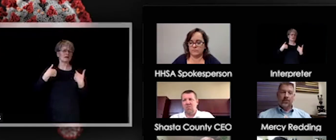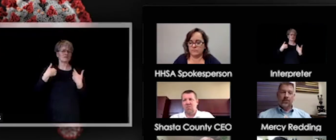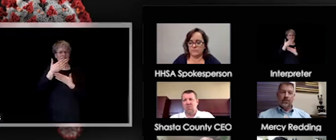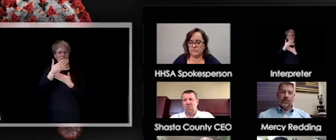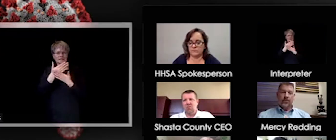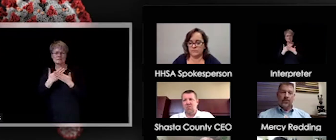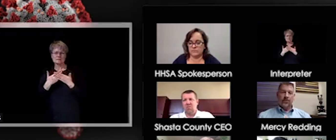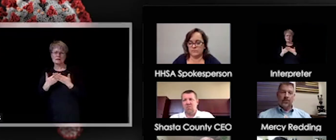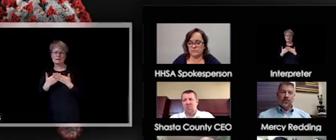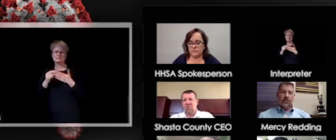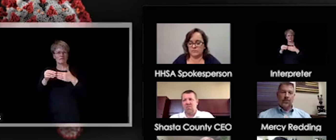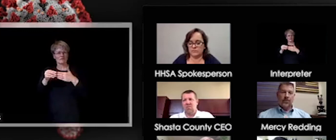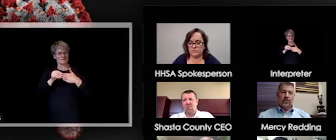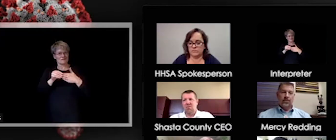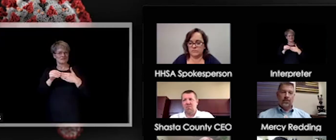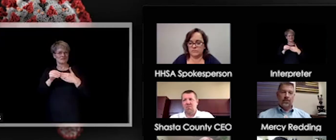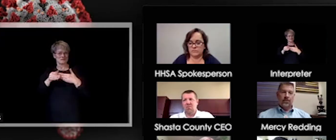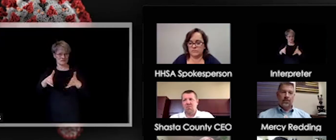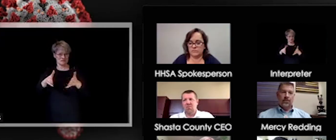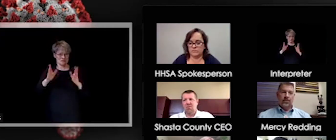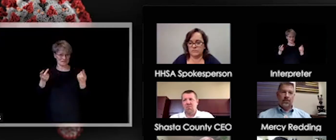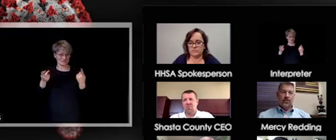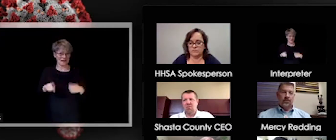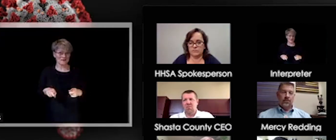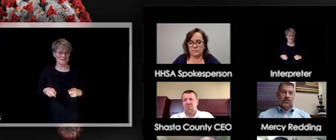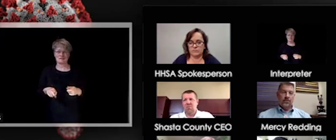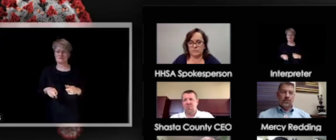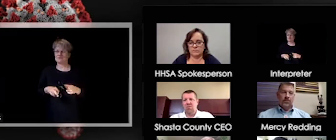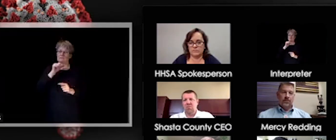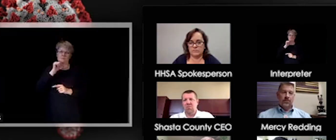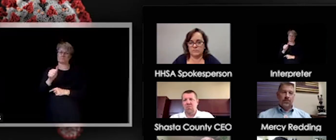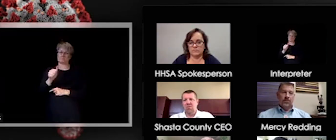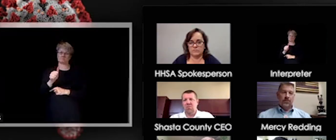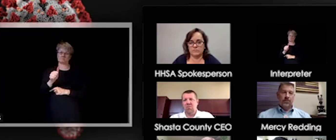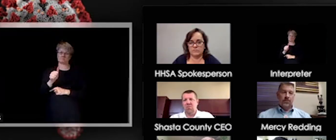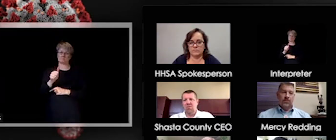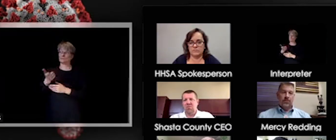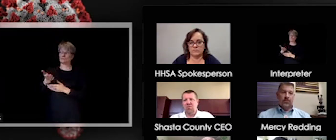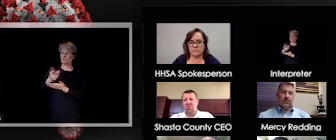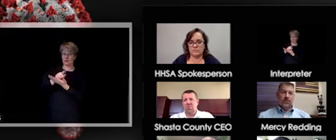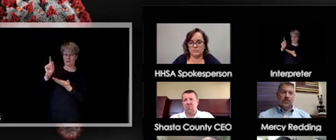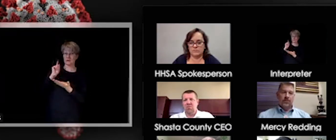but that never happened. So, last week, the governor allowed two types of gatherings.